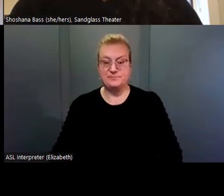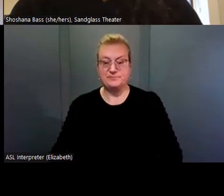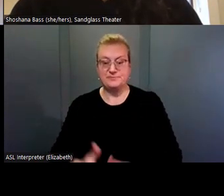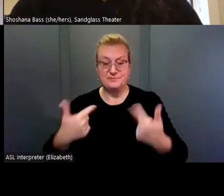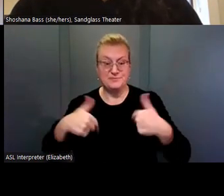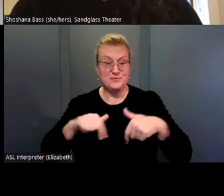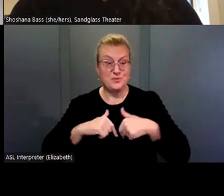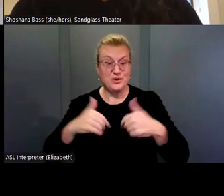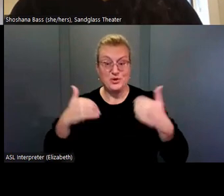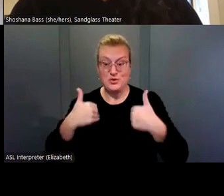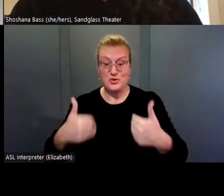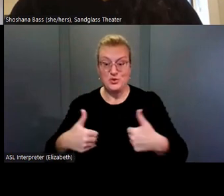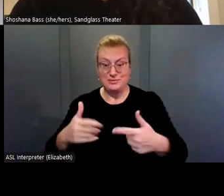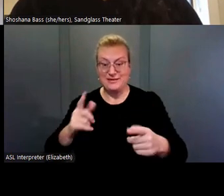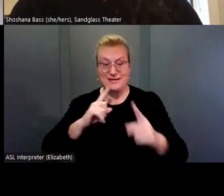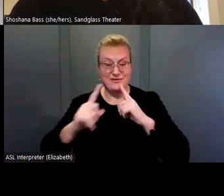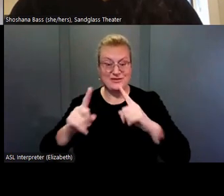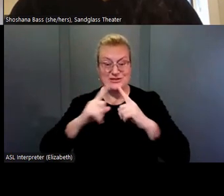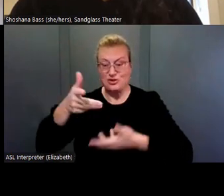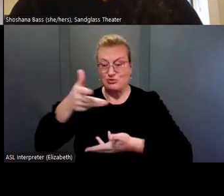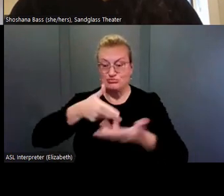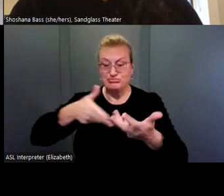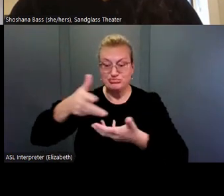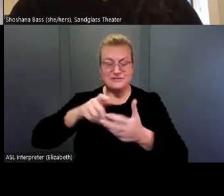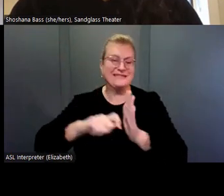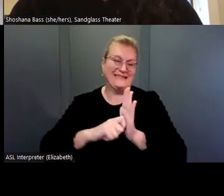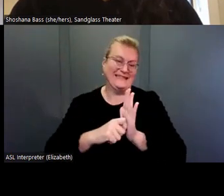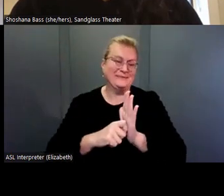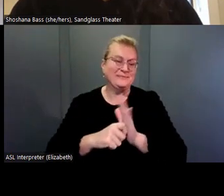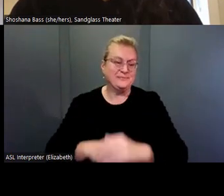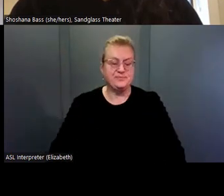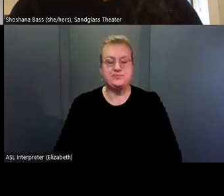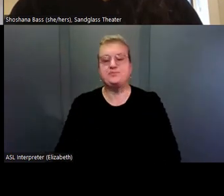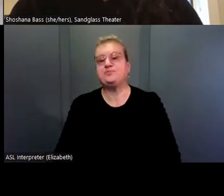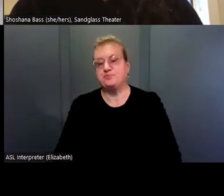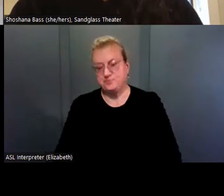Some conversation is key. Yeah, and I think that is a perfect segue.